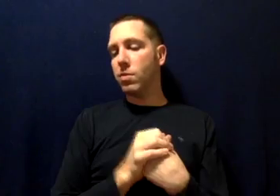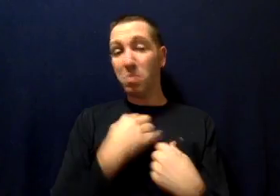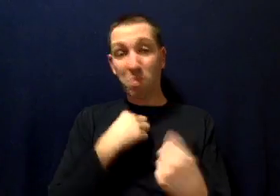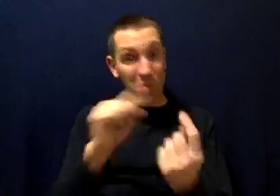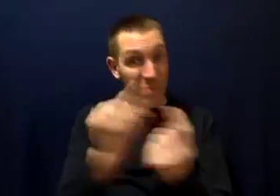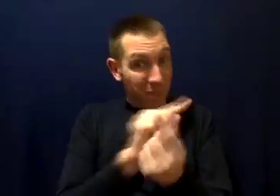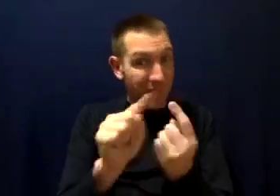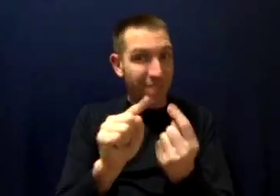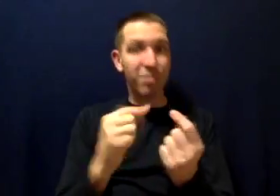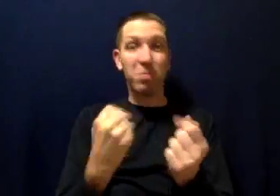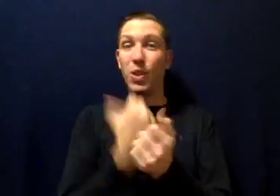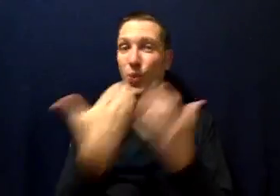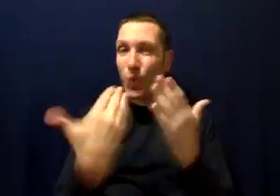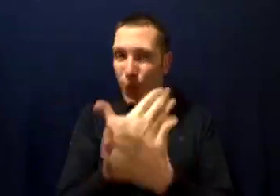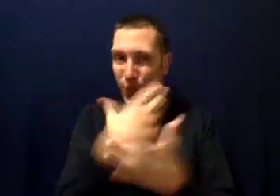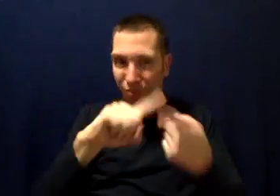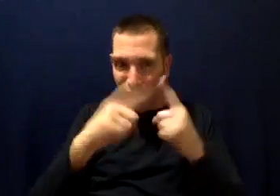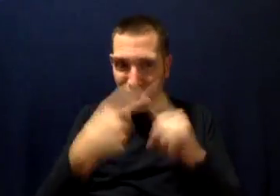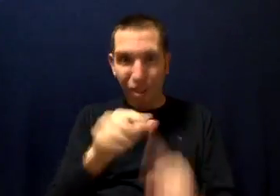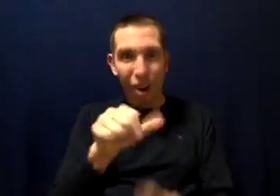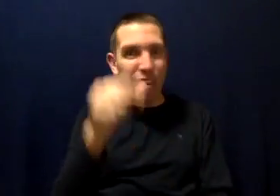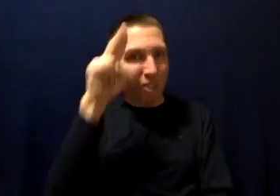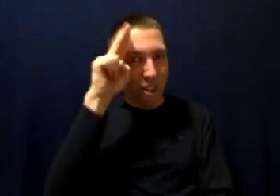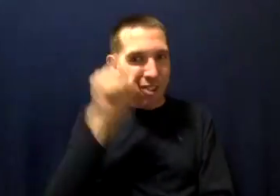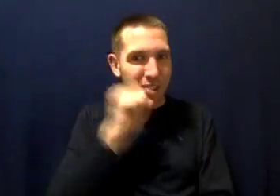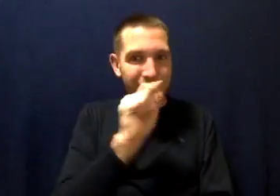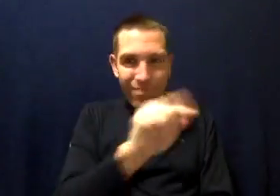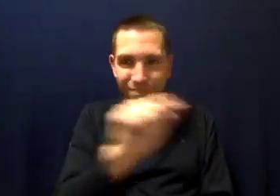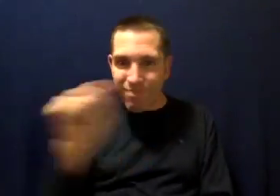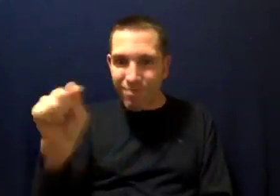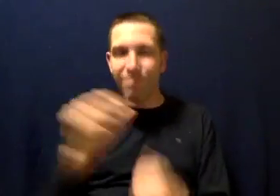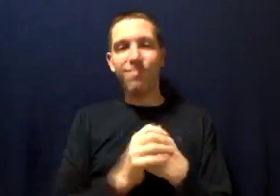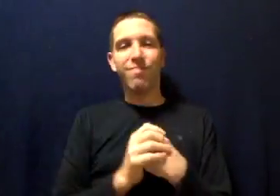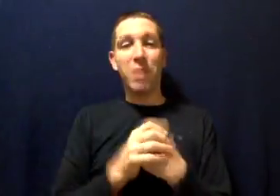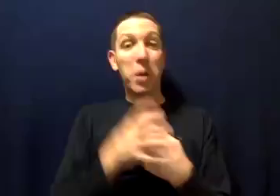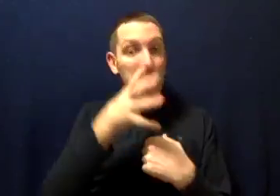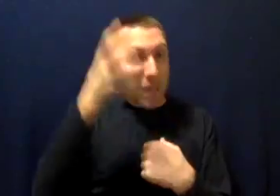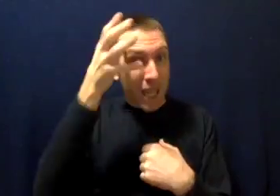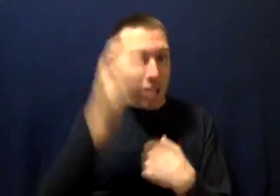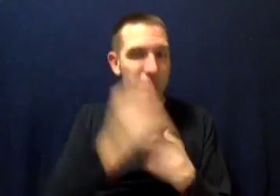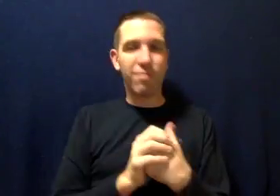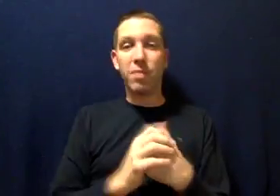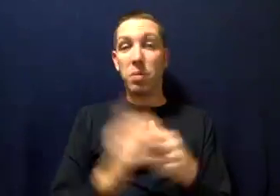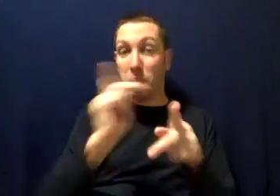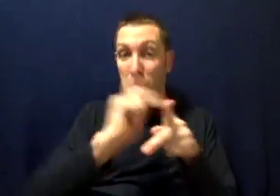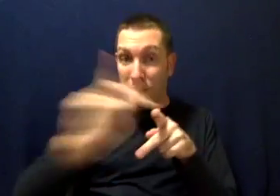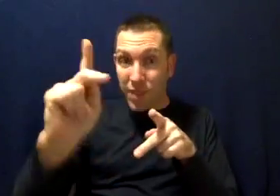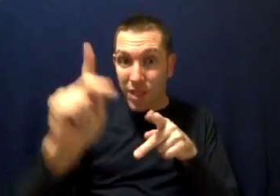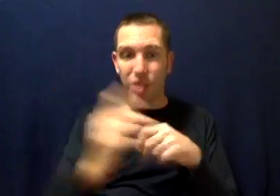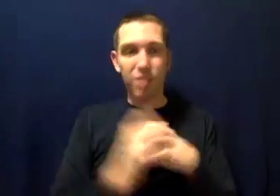I made so many new friends with Usher syndrome, met parents and professionals.